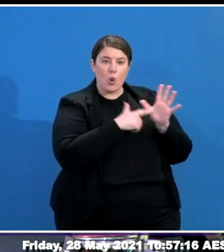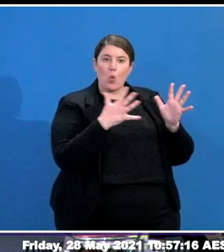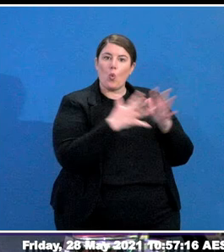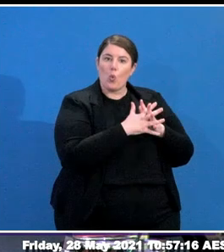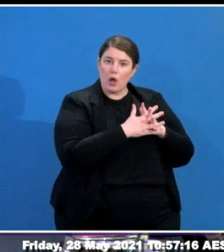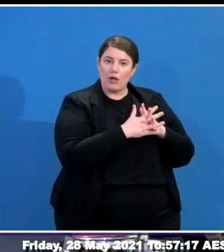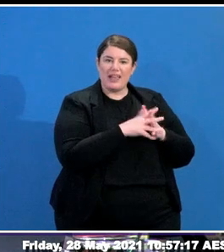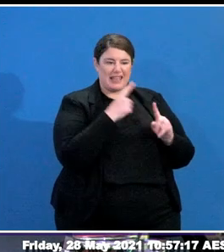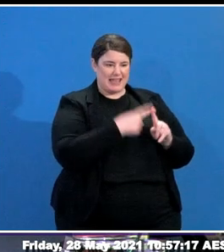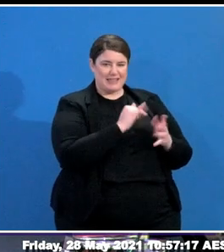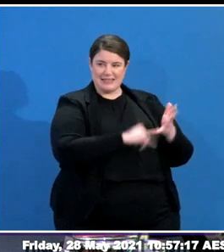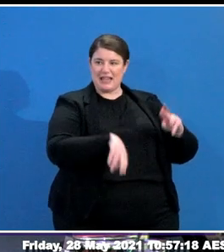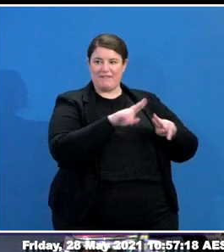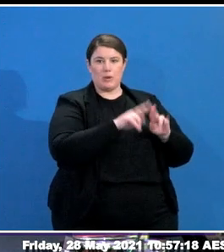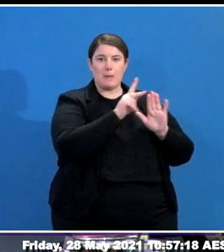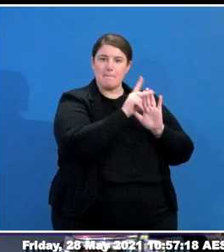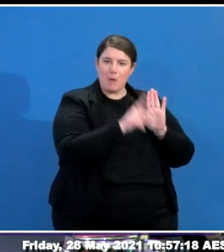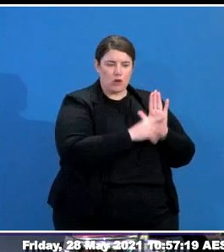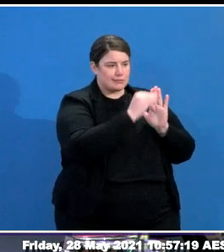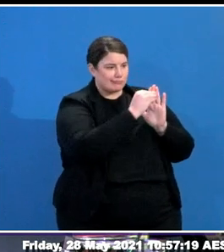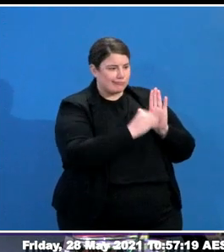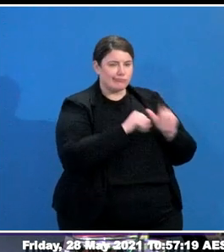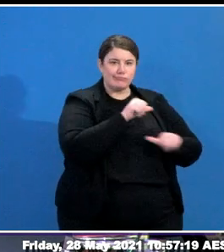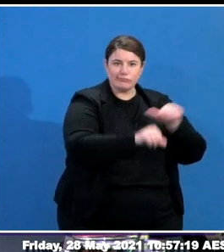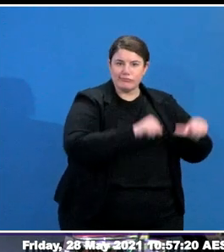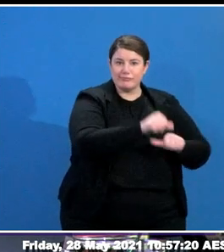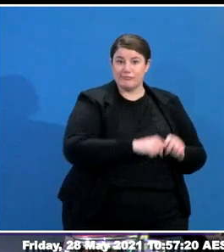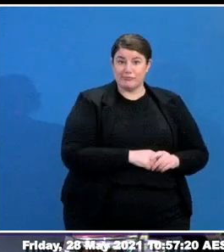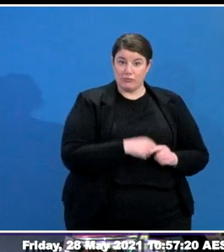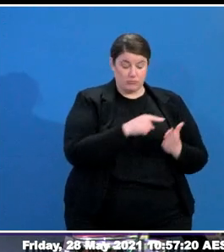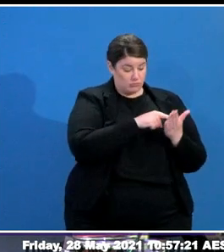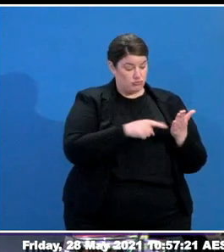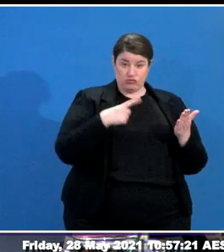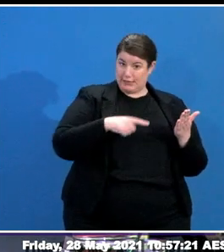and Sunnyfield policies and procedures. Is that the reason? Yes.